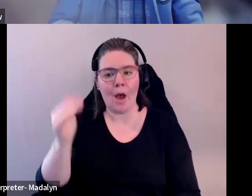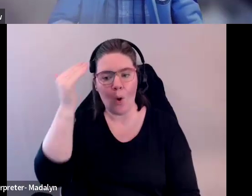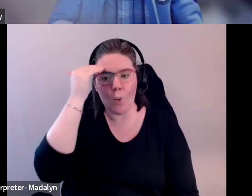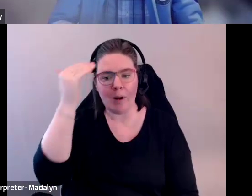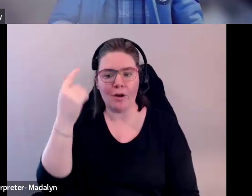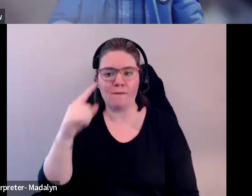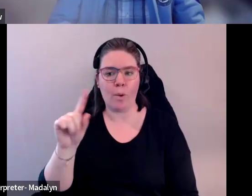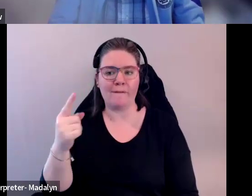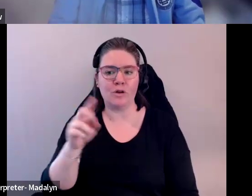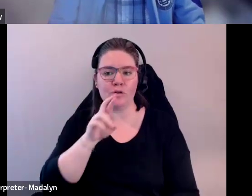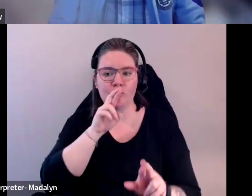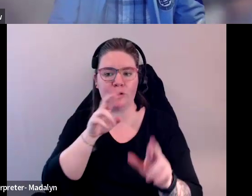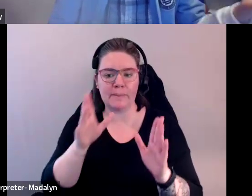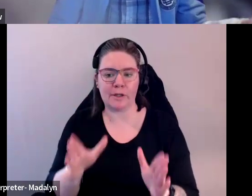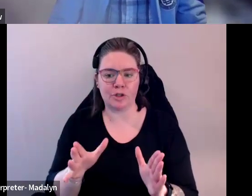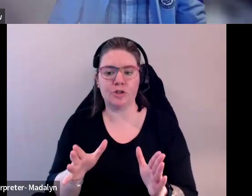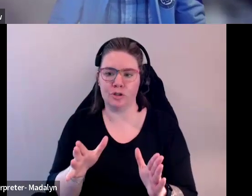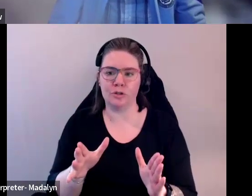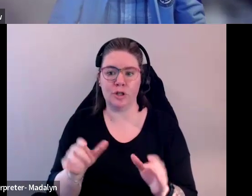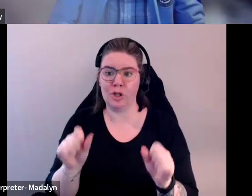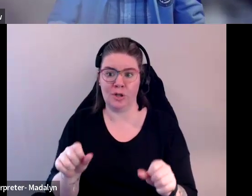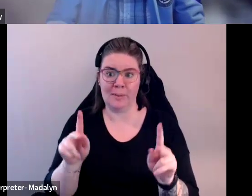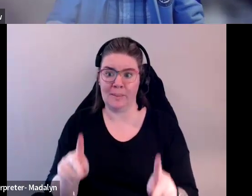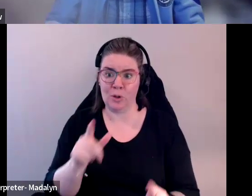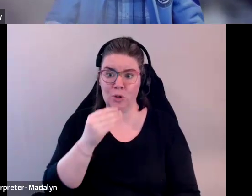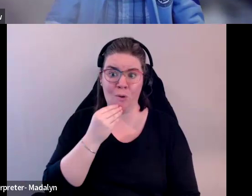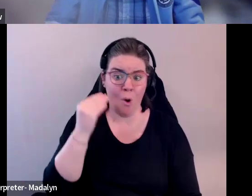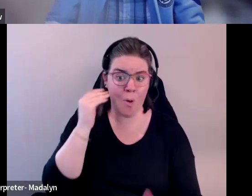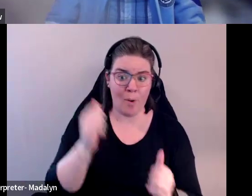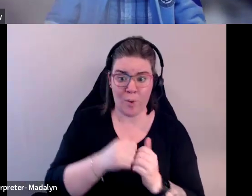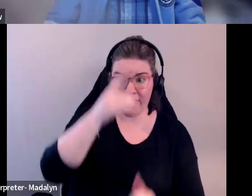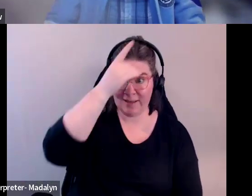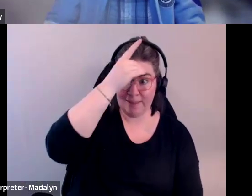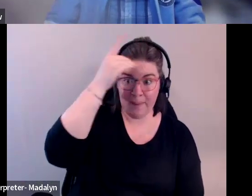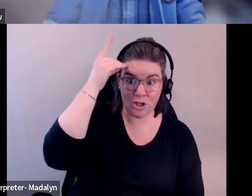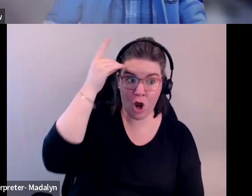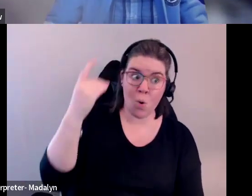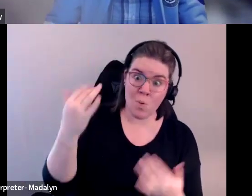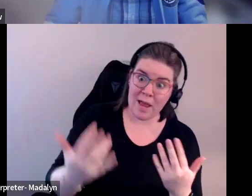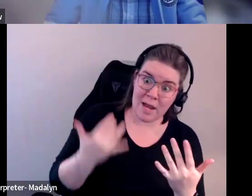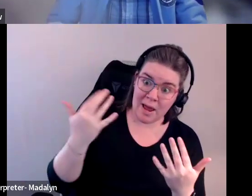Don Dew: like like you're saying, there's there could be somebody at home with dementia and waiting for somebody to come home. They could have a